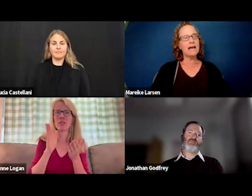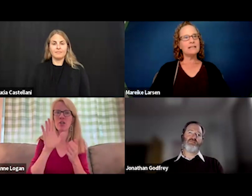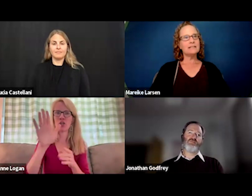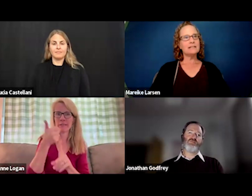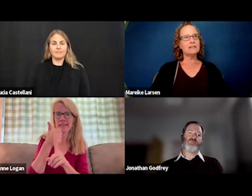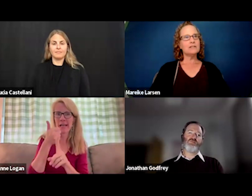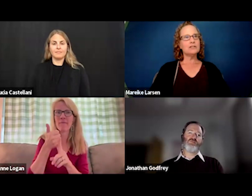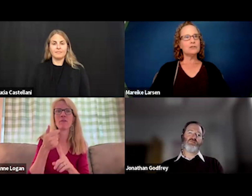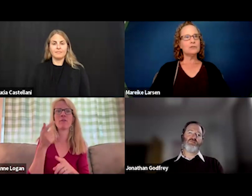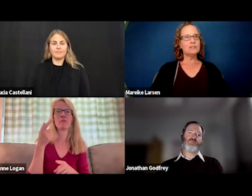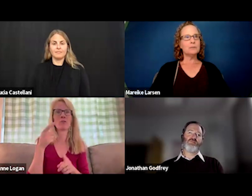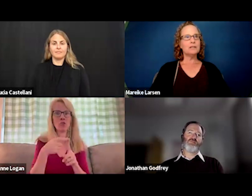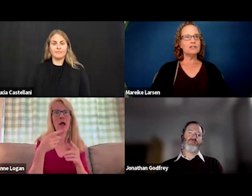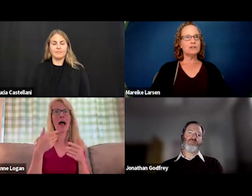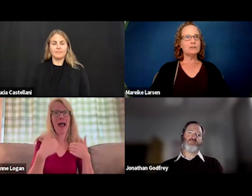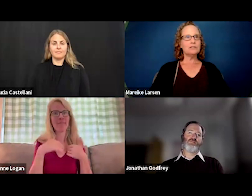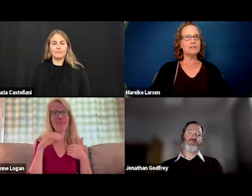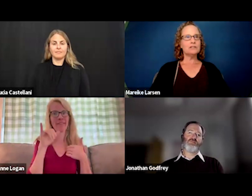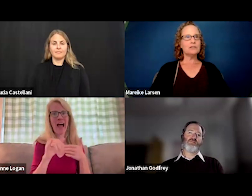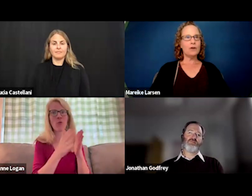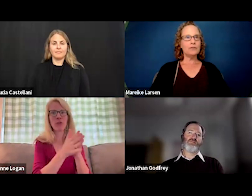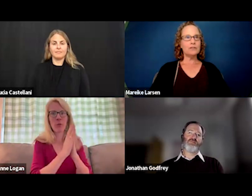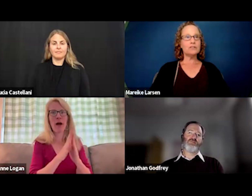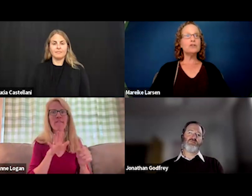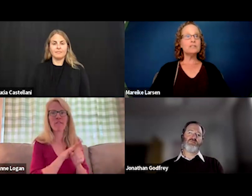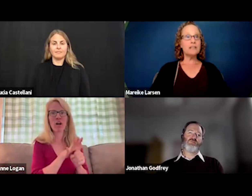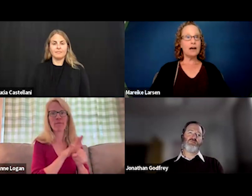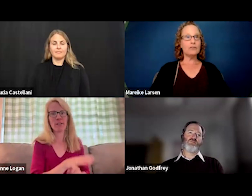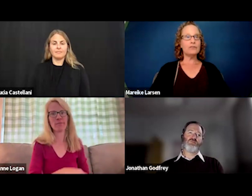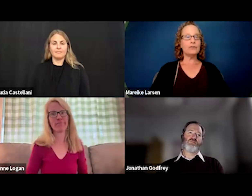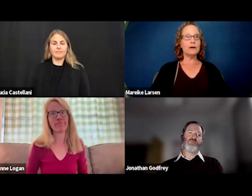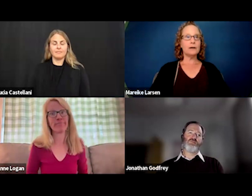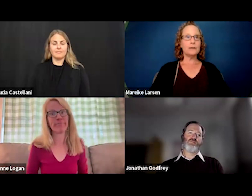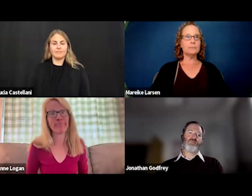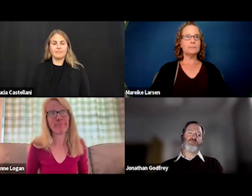ask the Student Disability Services Office yourself